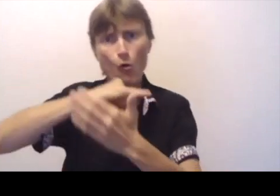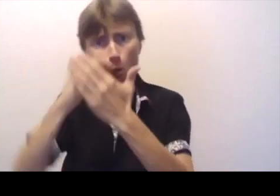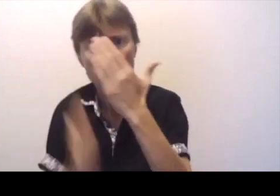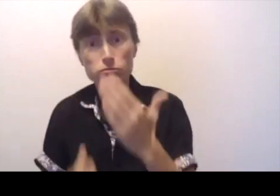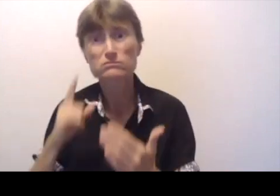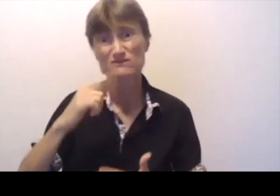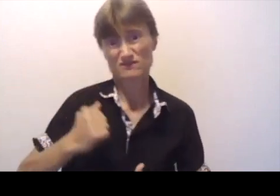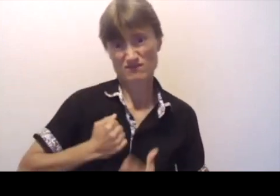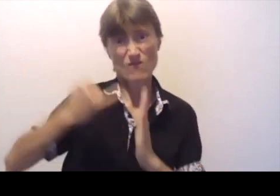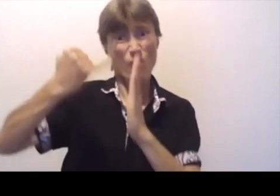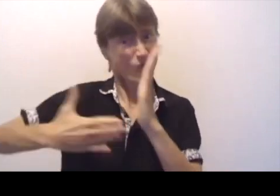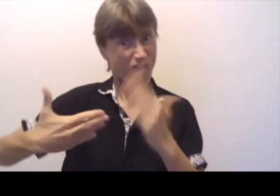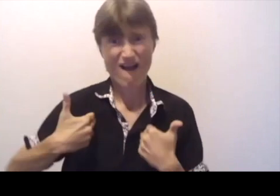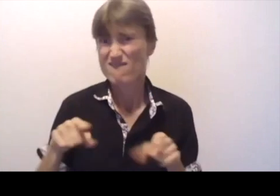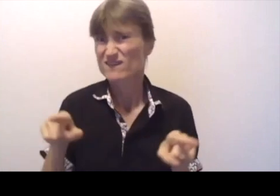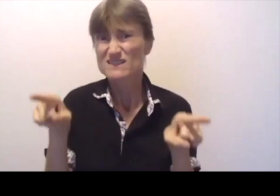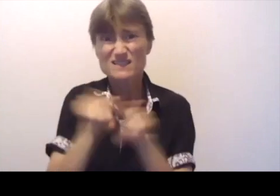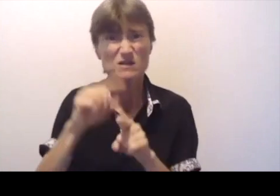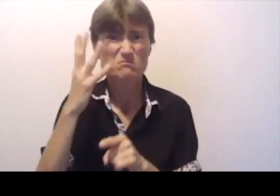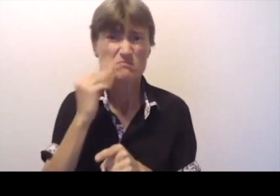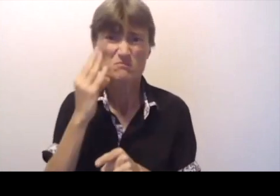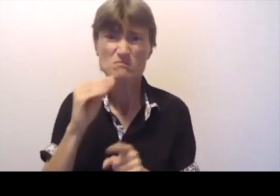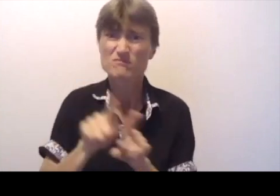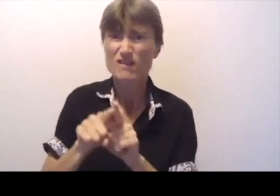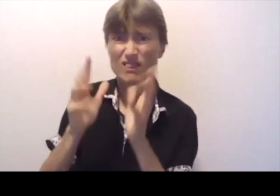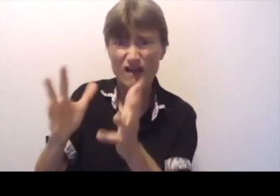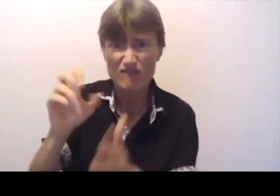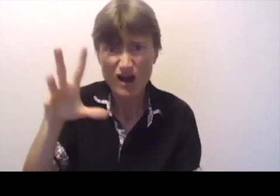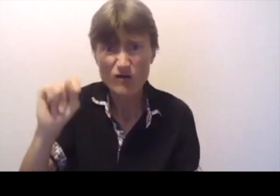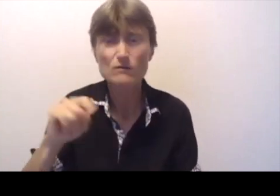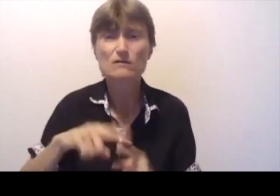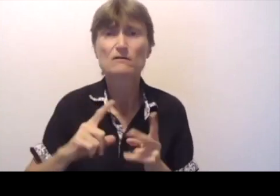experienced similar exclusions as farm workers as migrant workers as